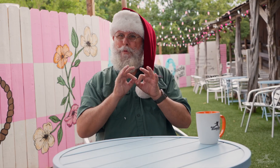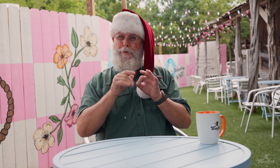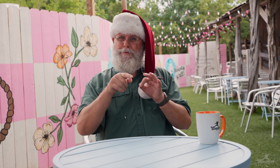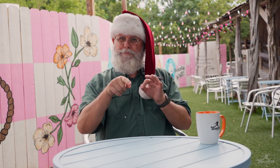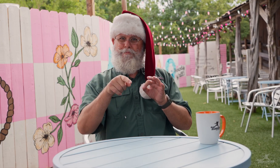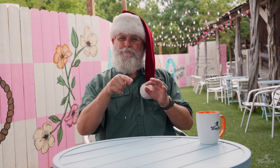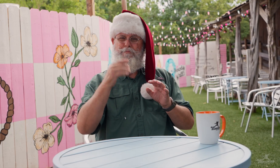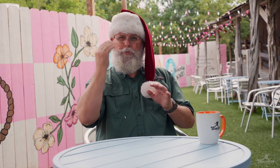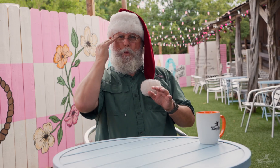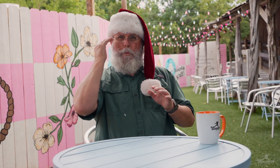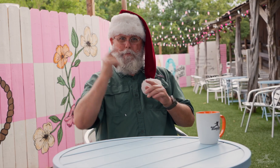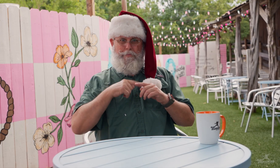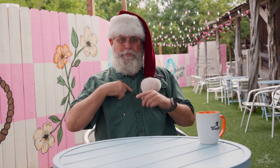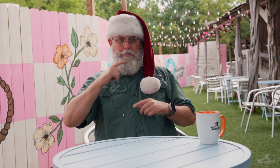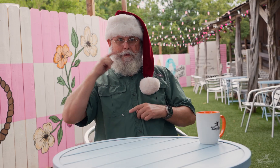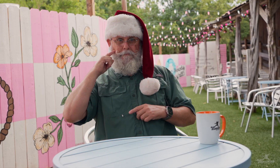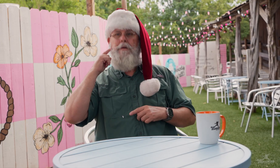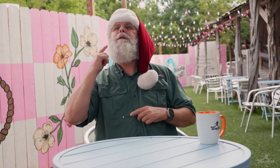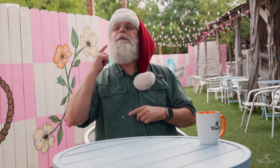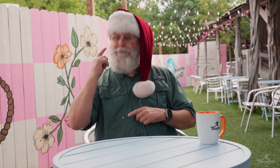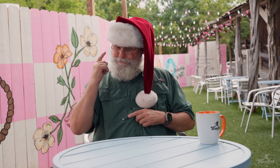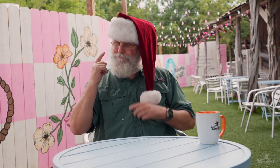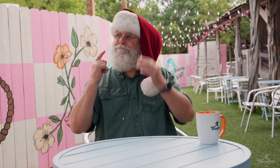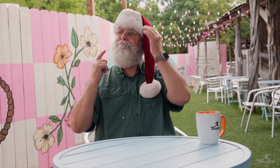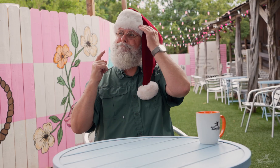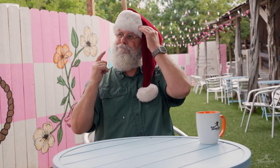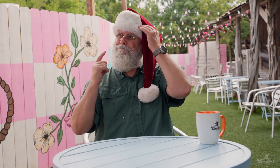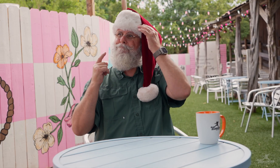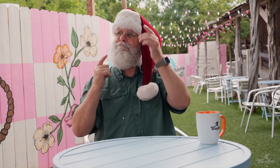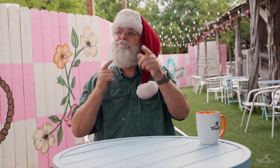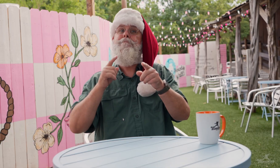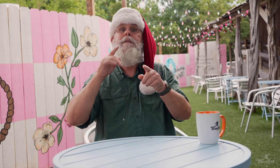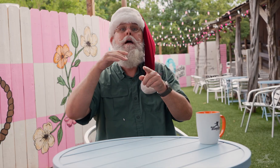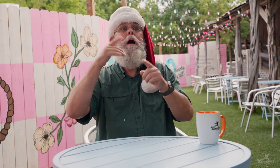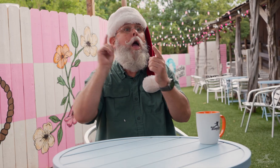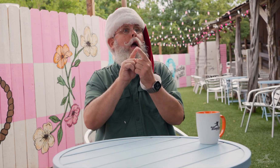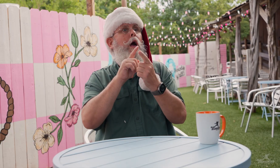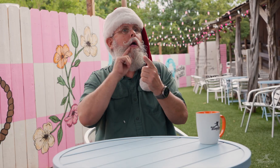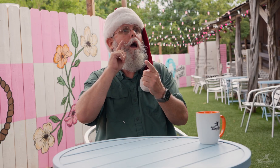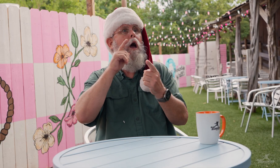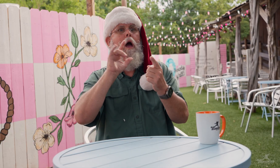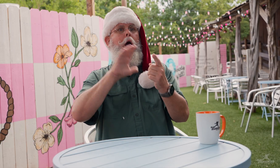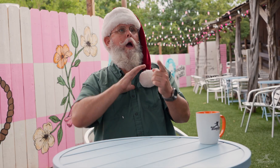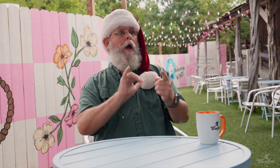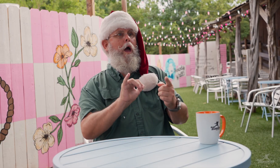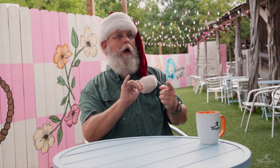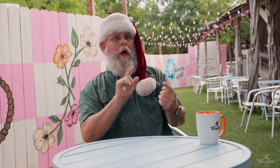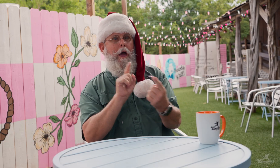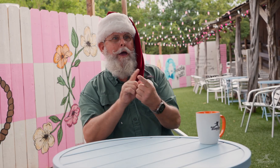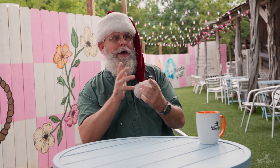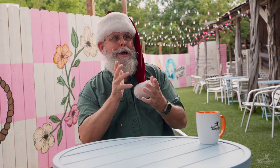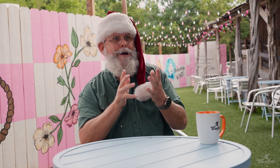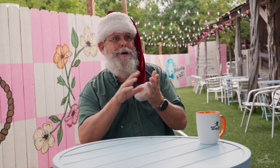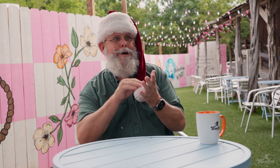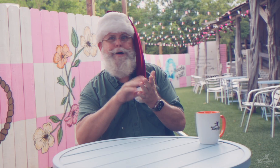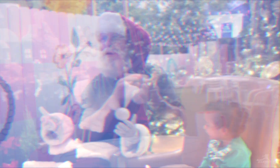The important thing is they understand that I'm Deaf. So the next time they meet a Deaf person They're already motivated to learn